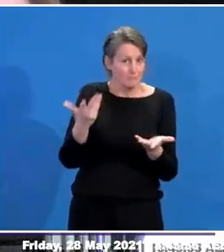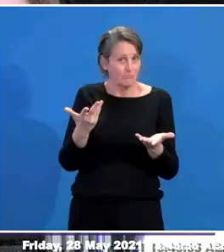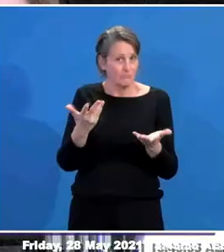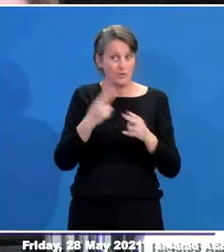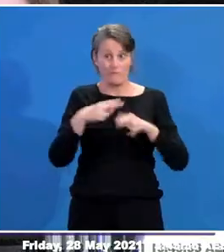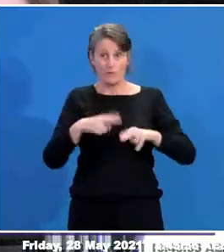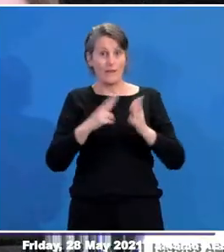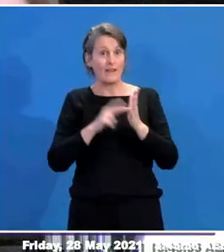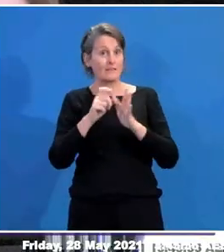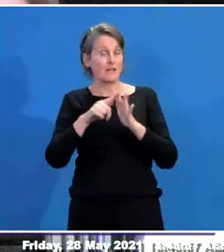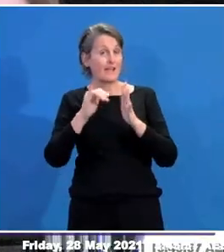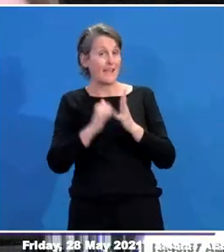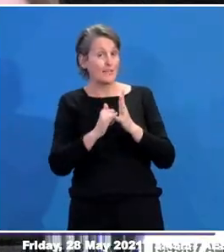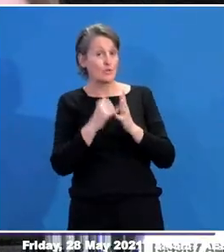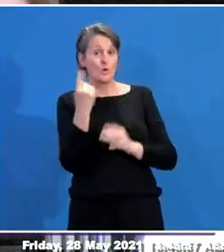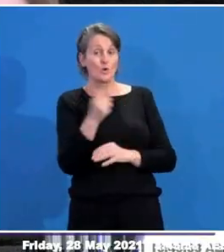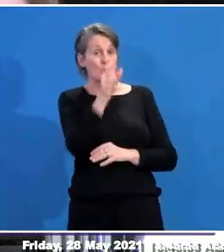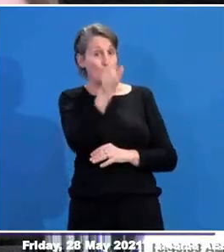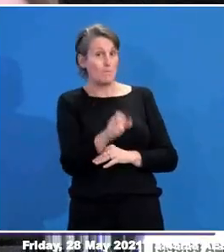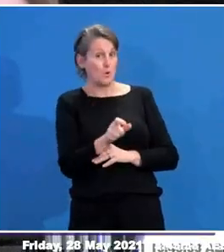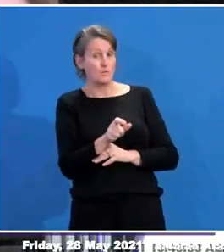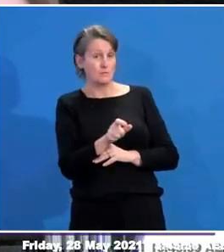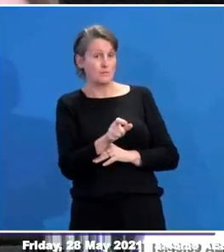In this market, the person who is receiving or negotiating for